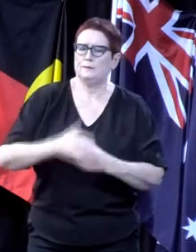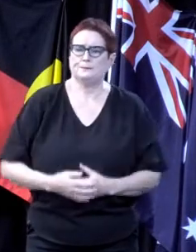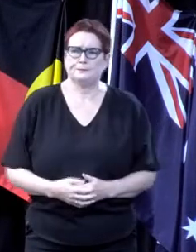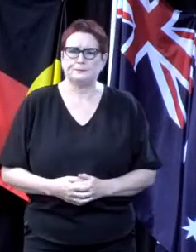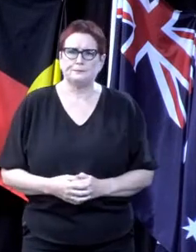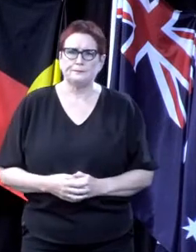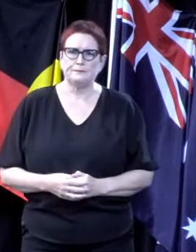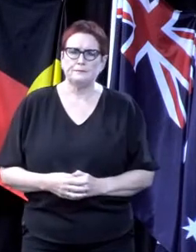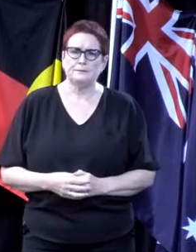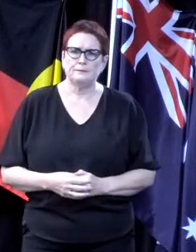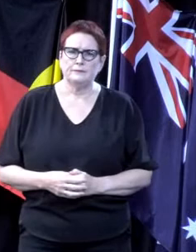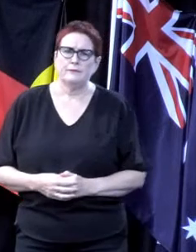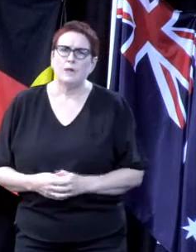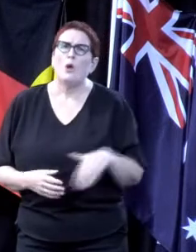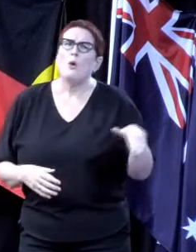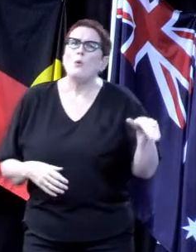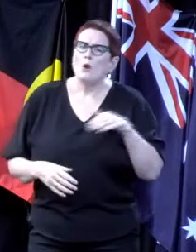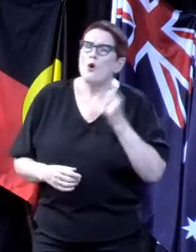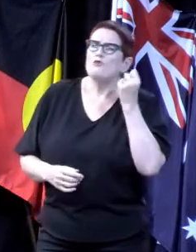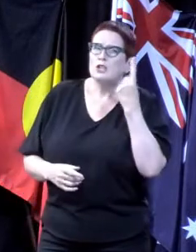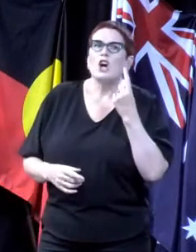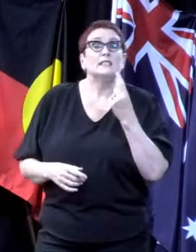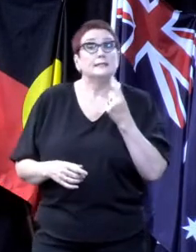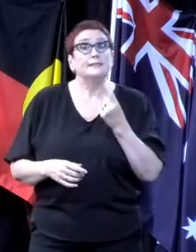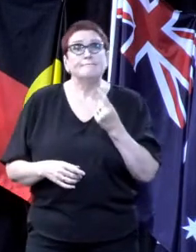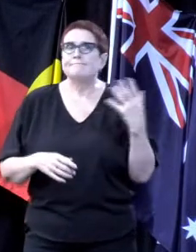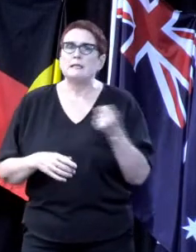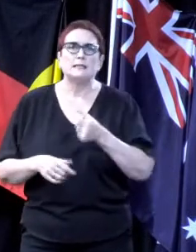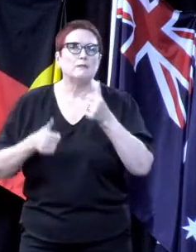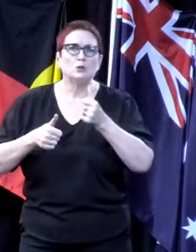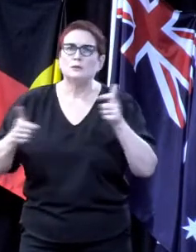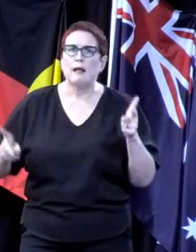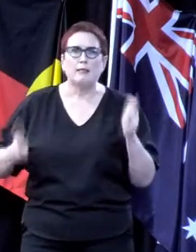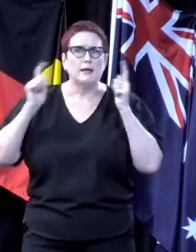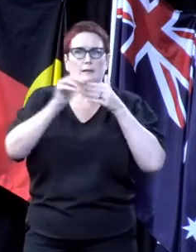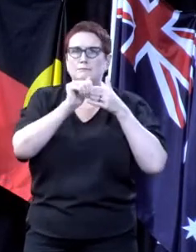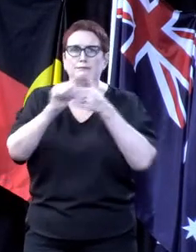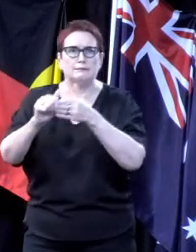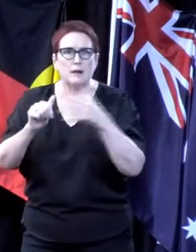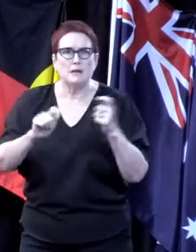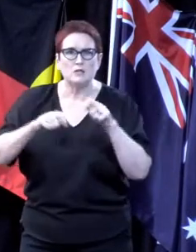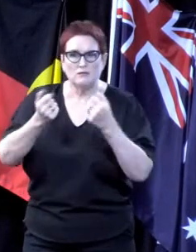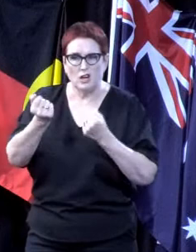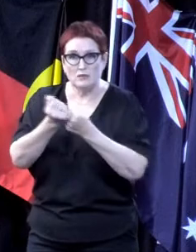It is recognized that leadership is critical, and supervision and support is provided to principals